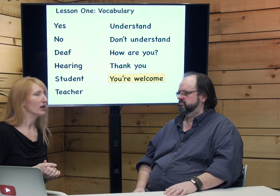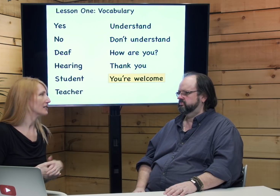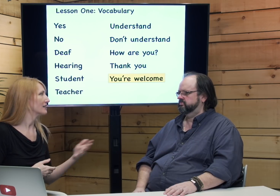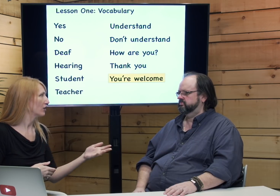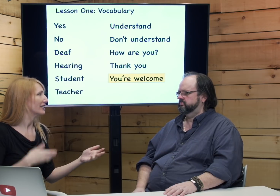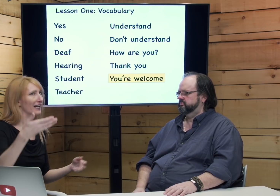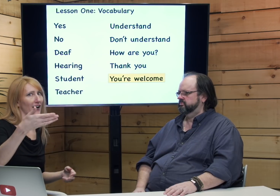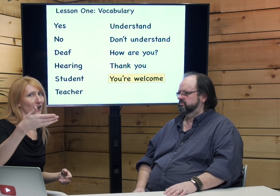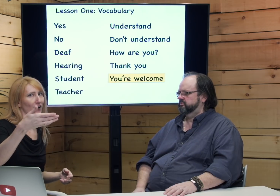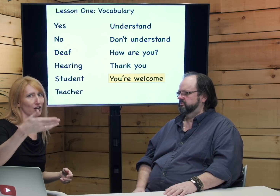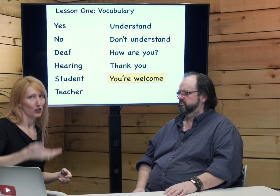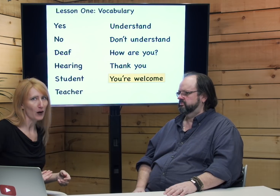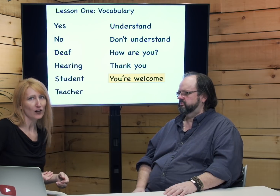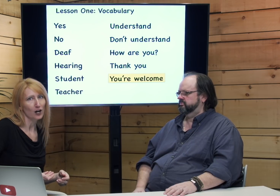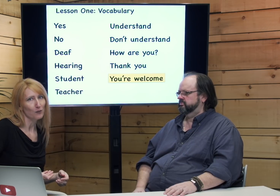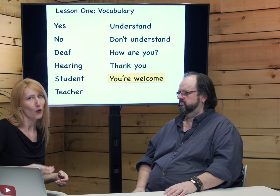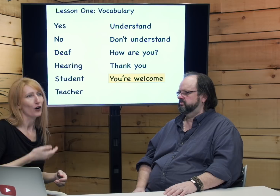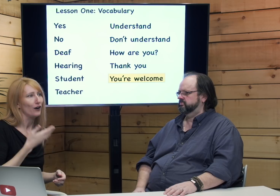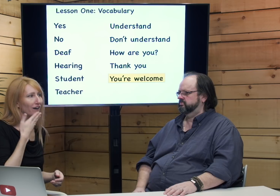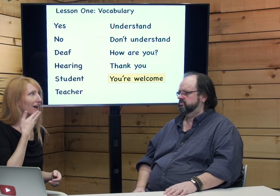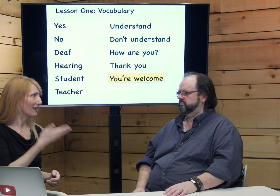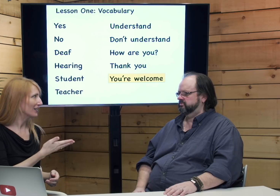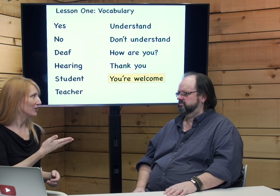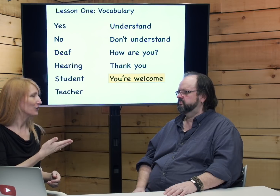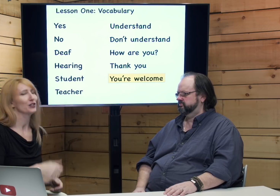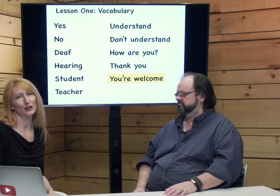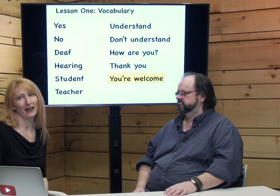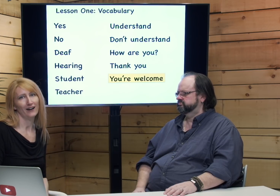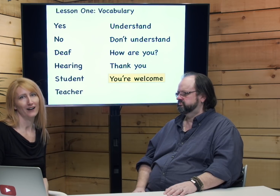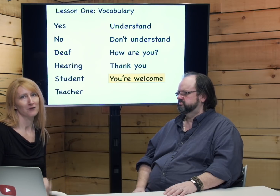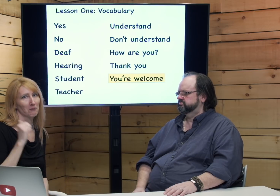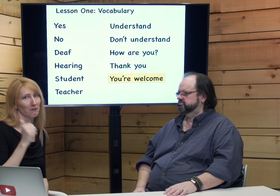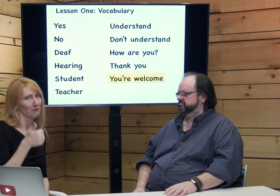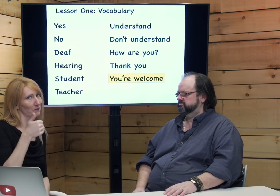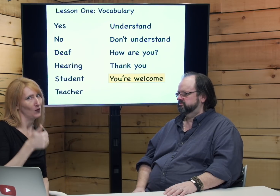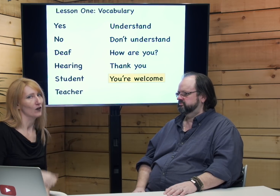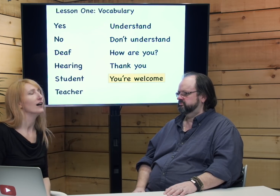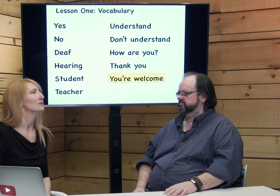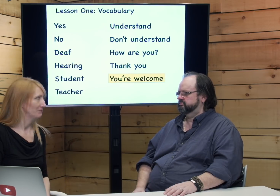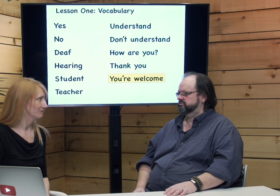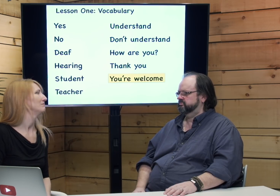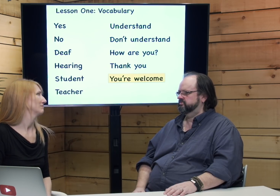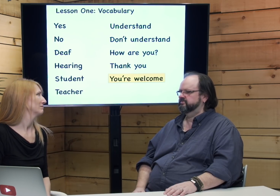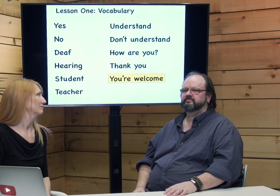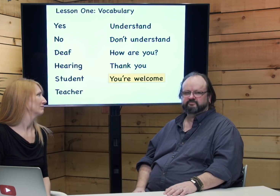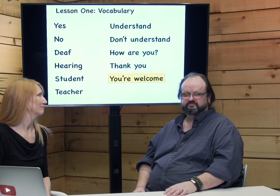necessarily get a you're welcome or thank you you'll get a or